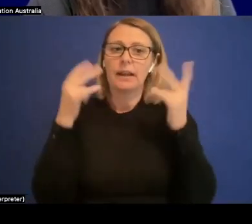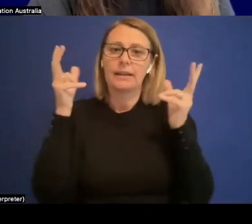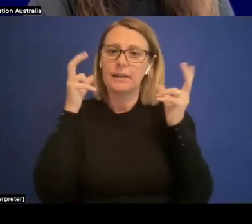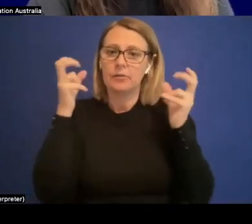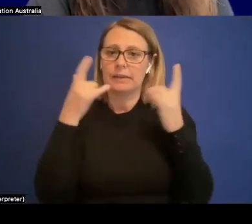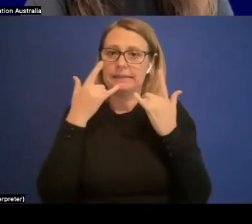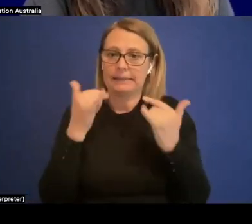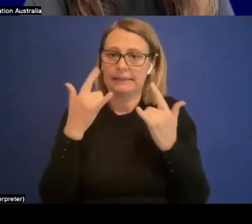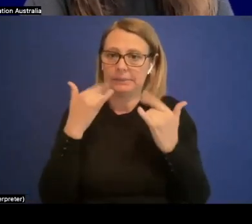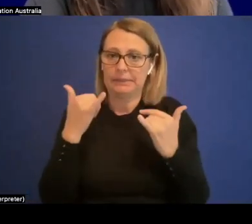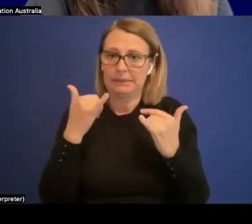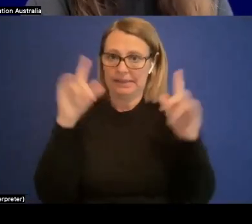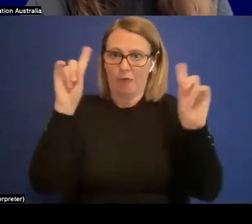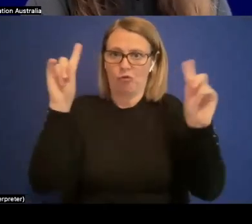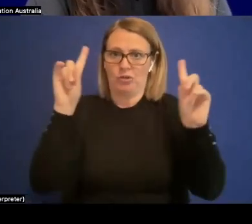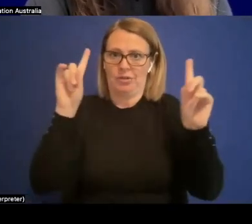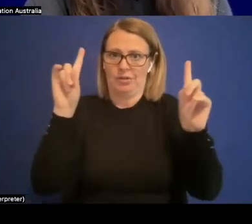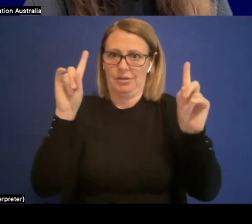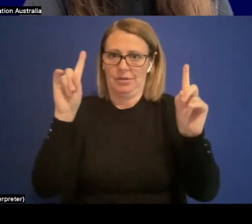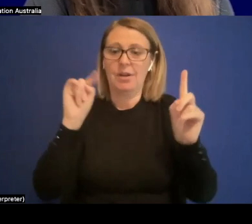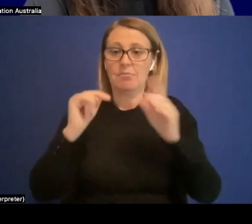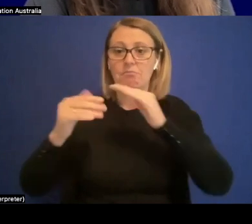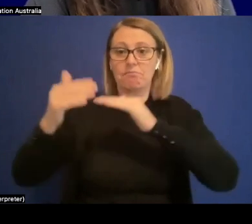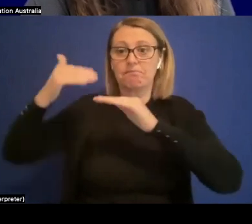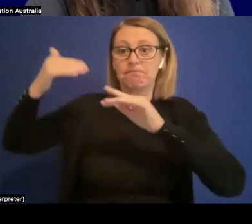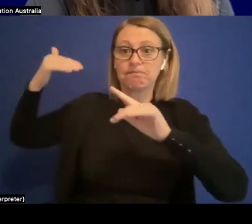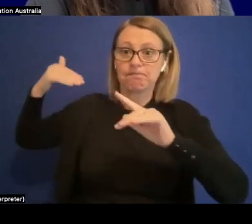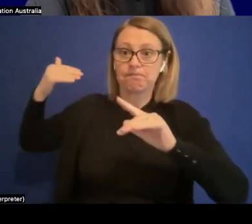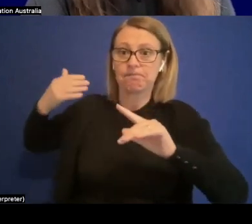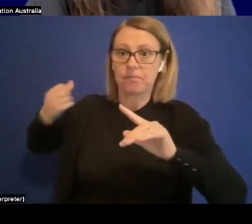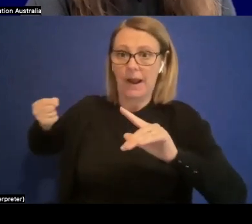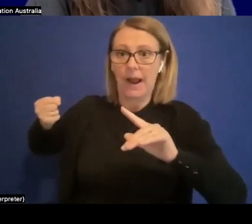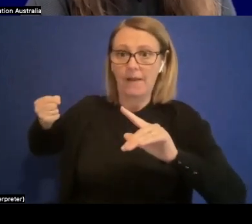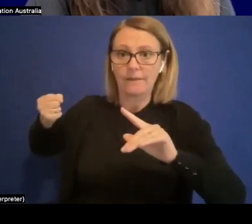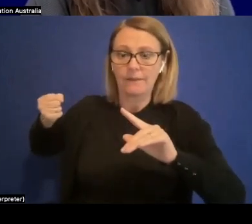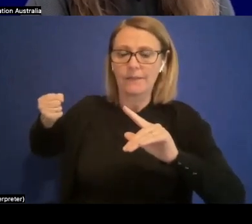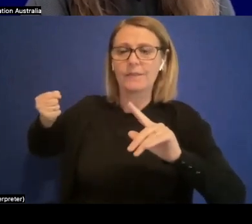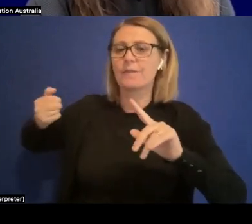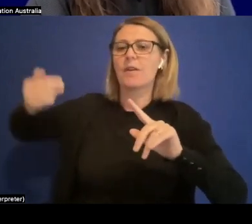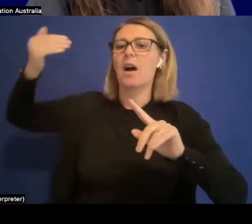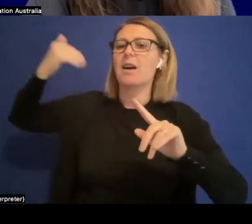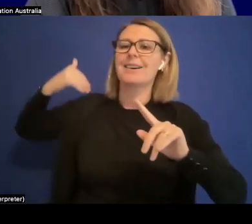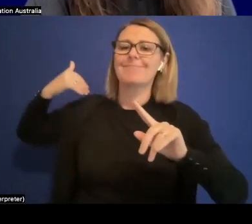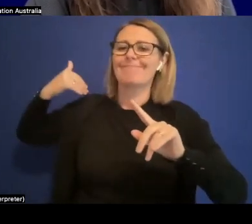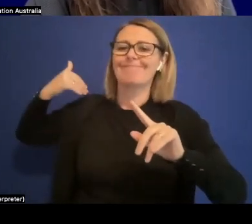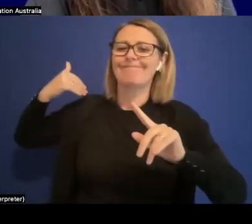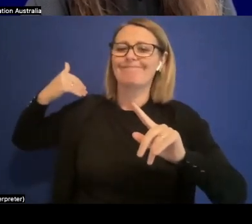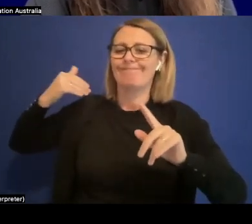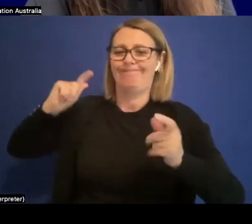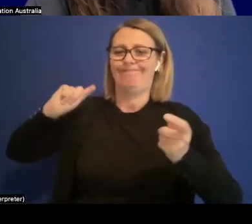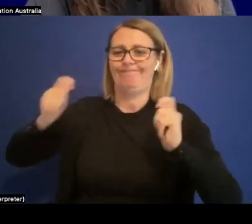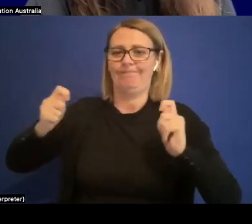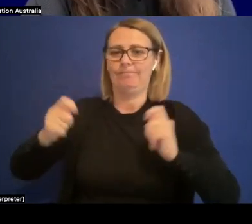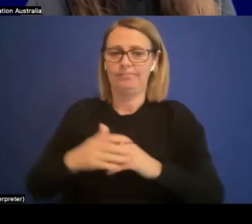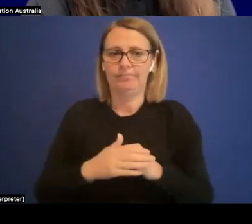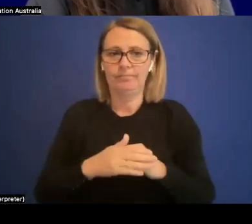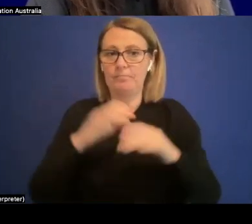current ones. So, there was some history searching done and any medical information